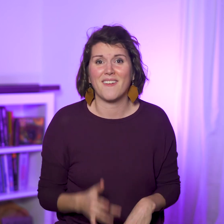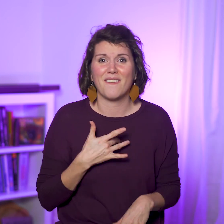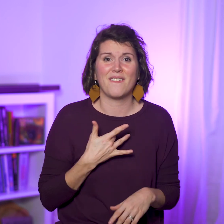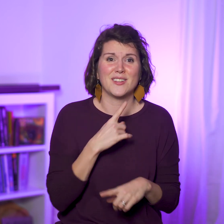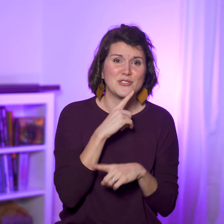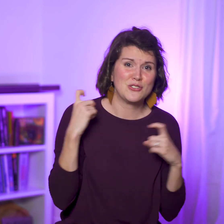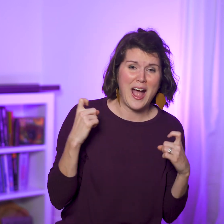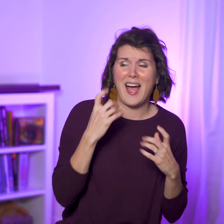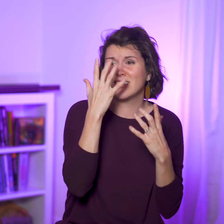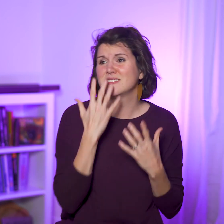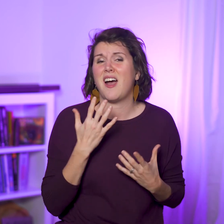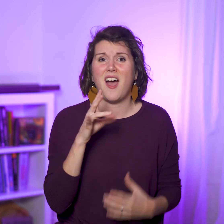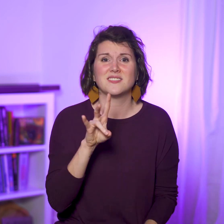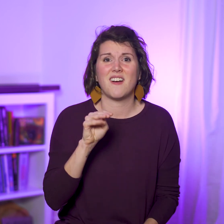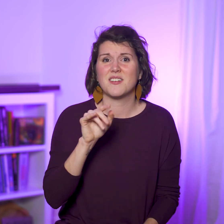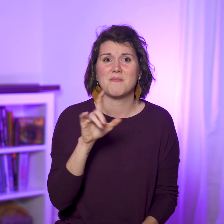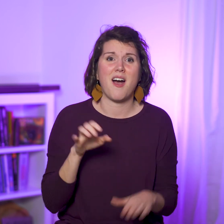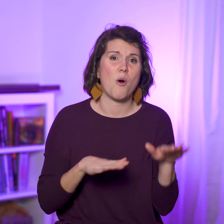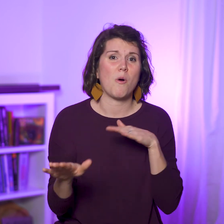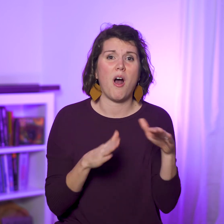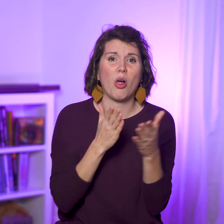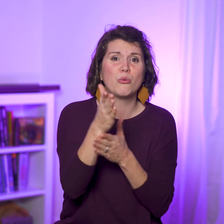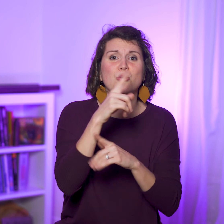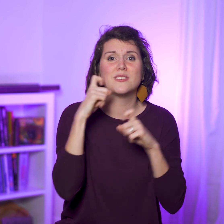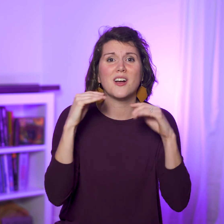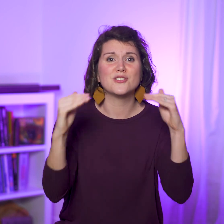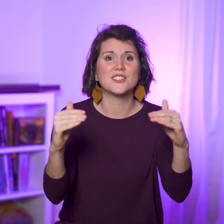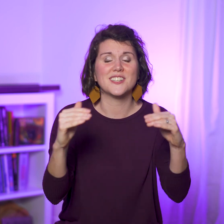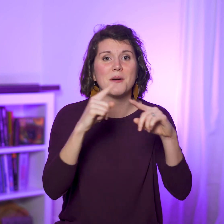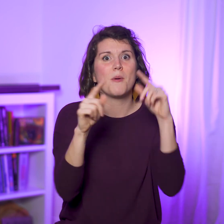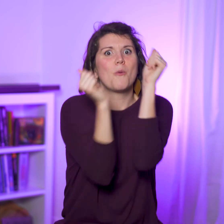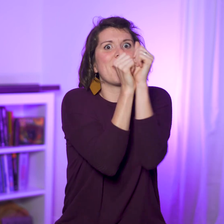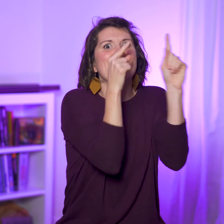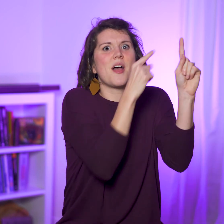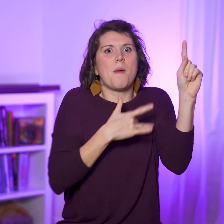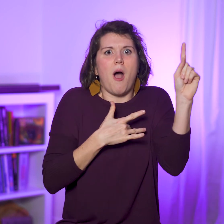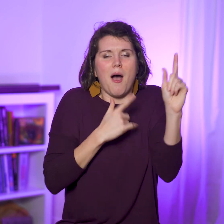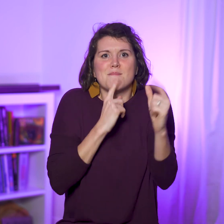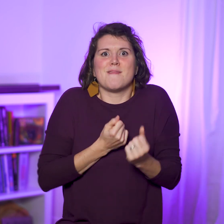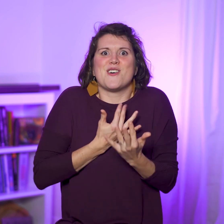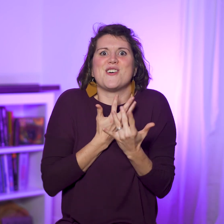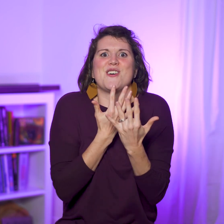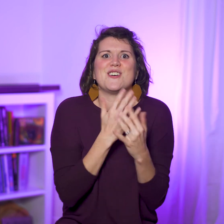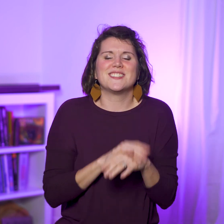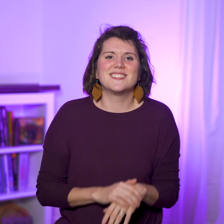it’s a sad, dry, seven-mile walk through the desert. But with Him, our hearts burn within us.